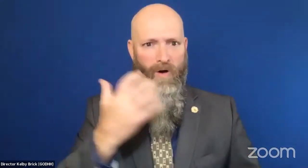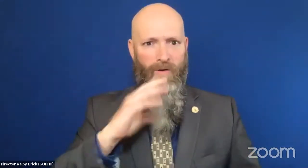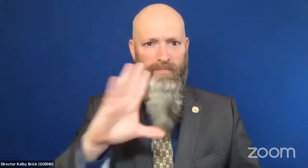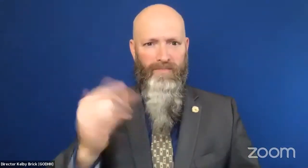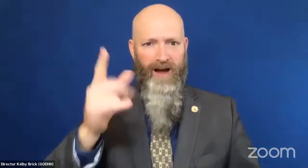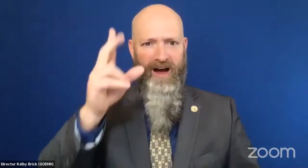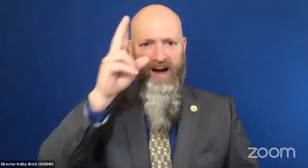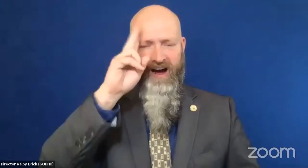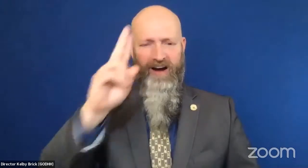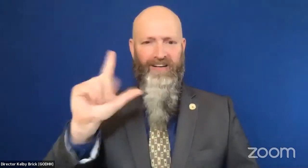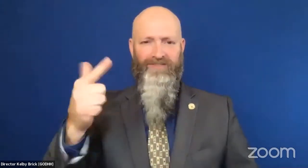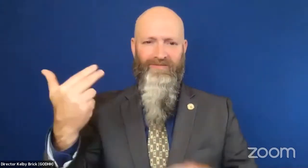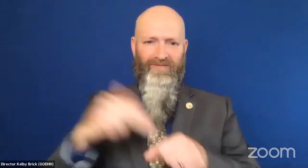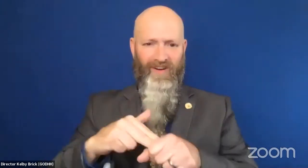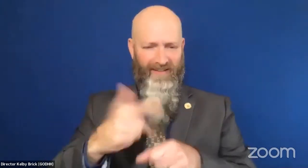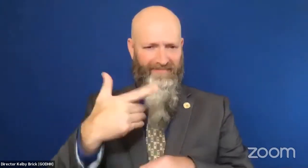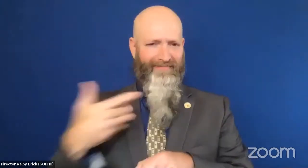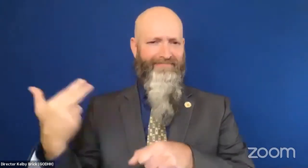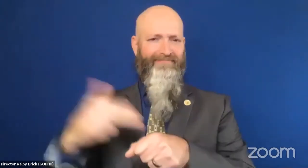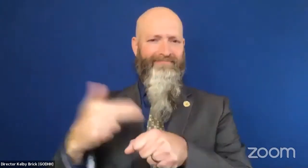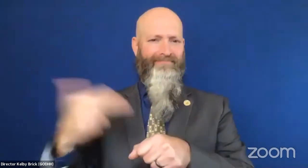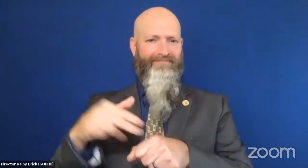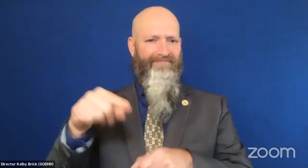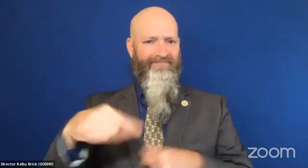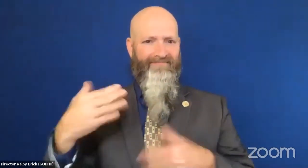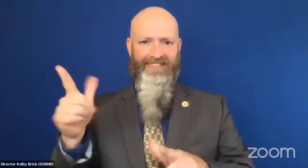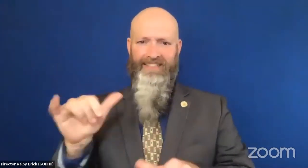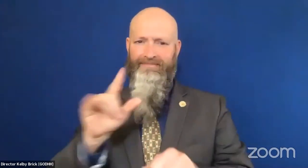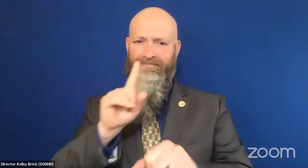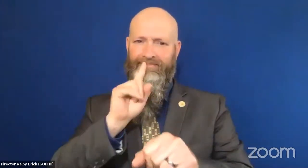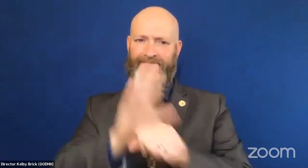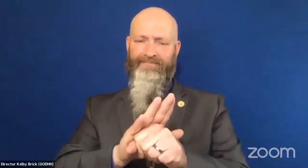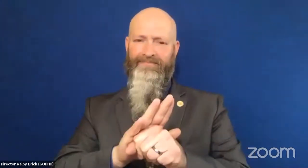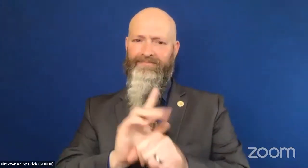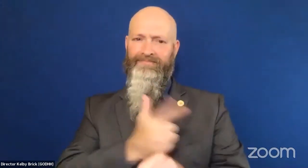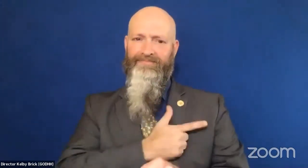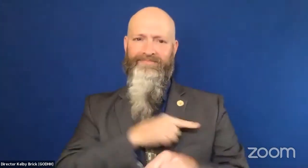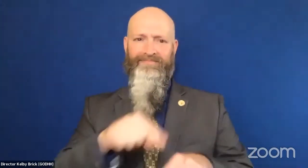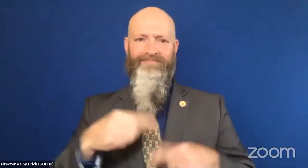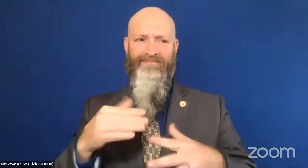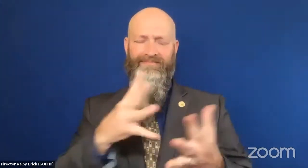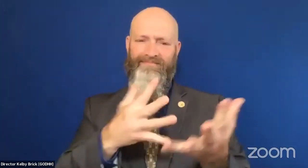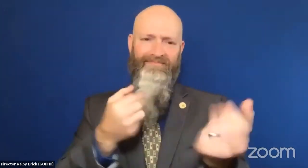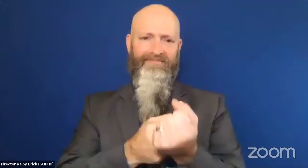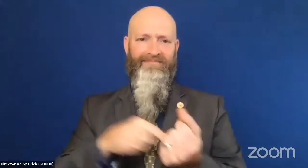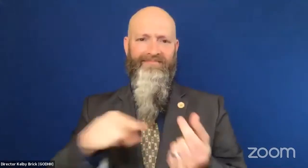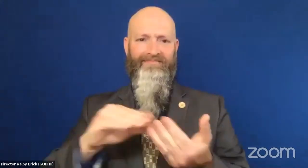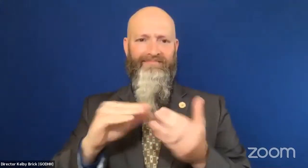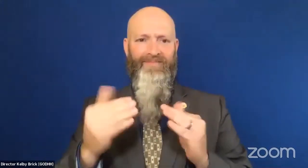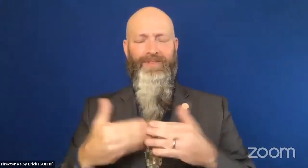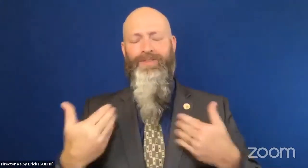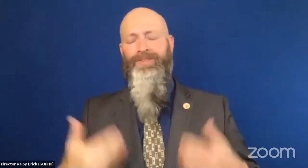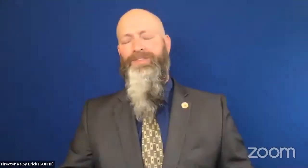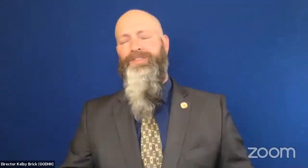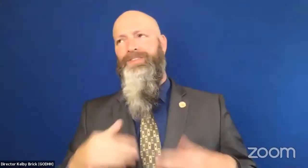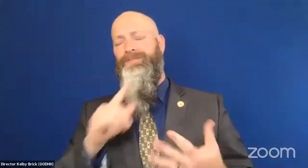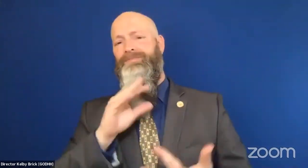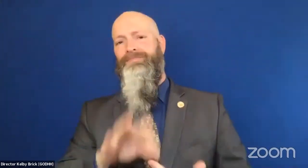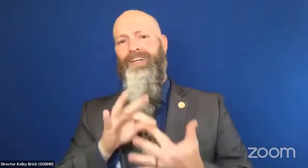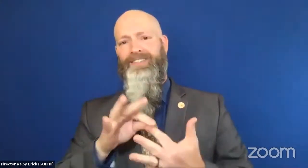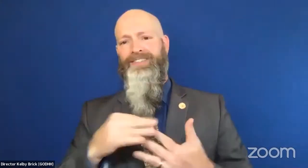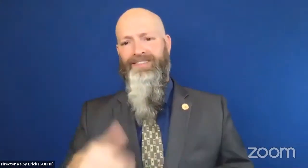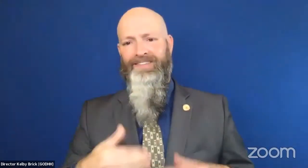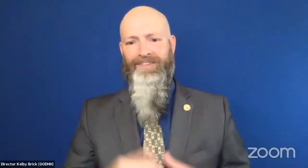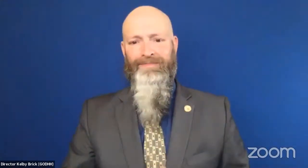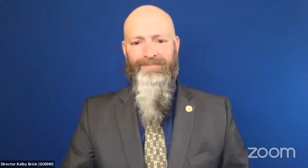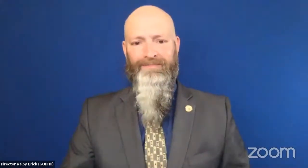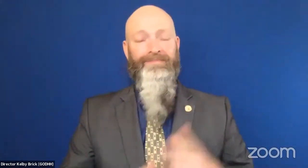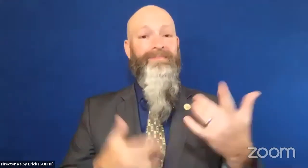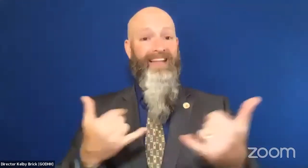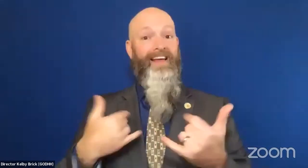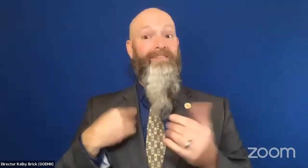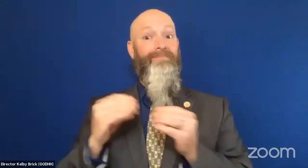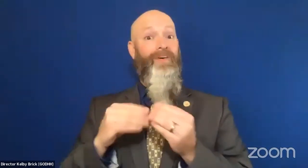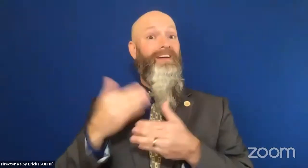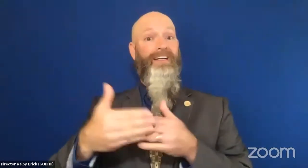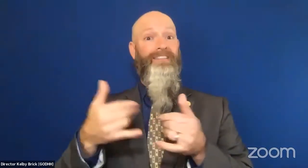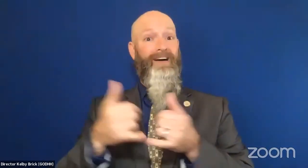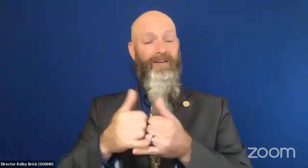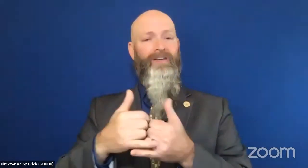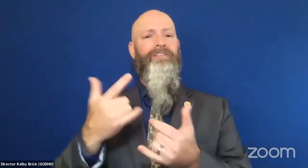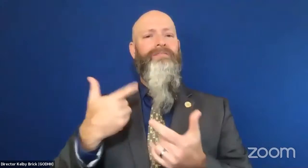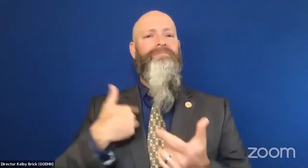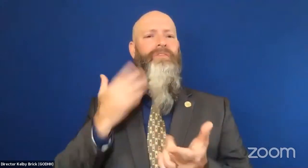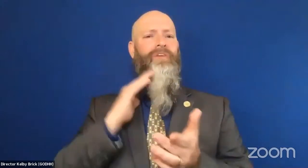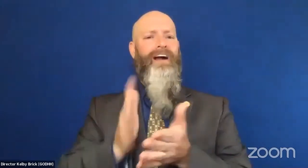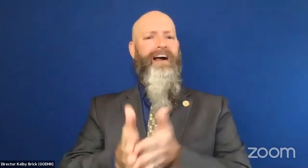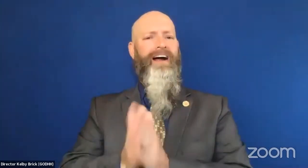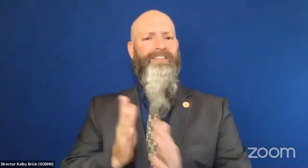is not yet completed. We thank the lieutenant Governor For his many years of support. Again,